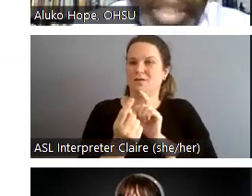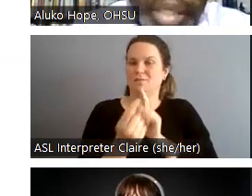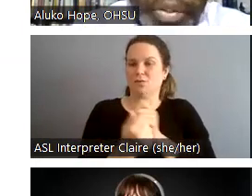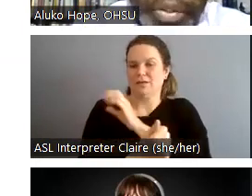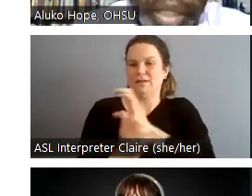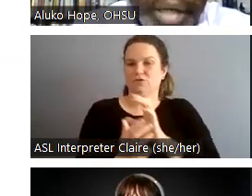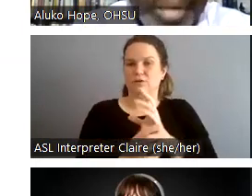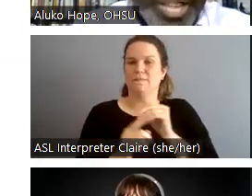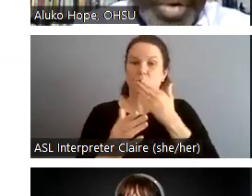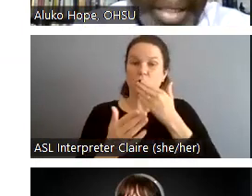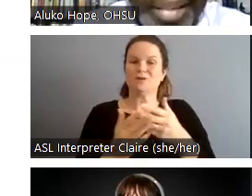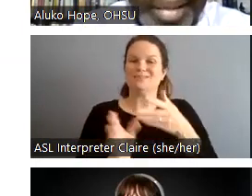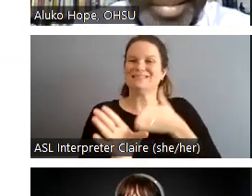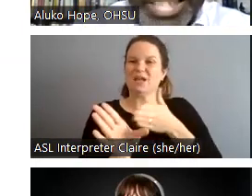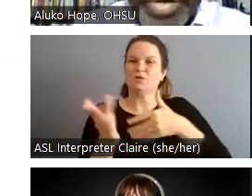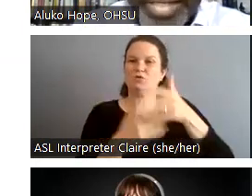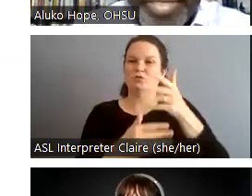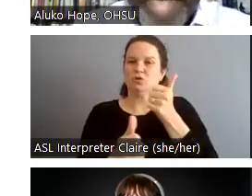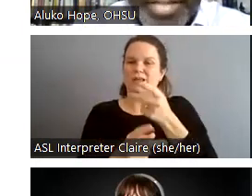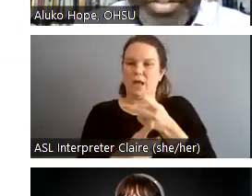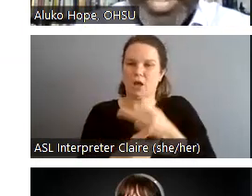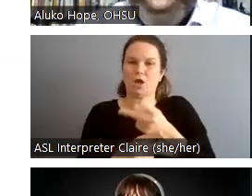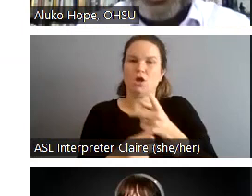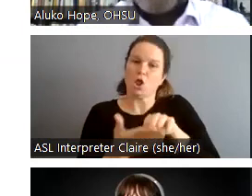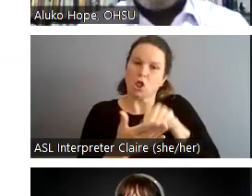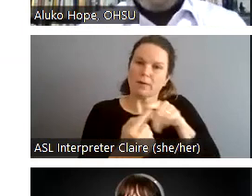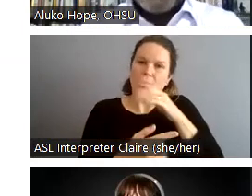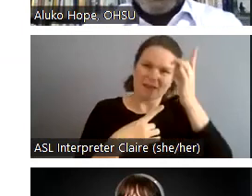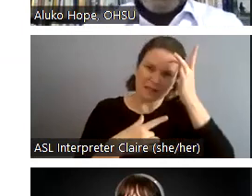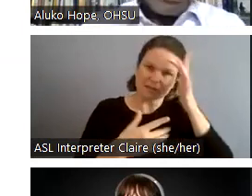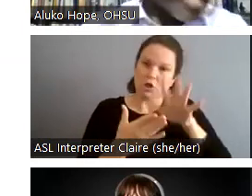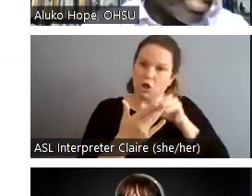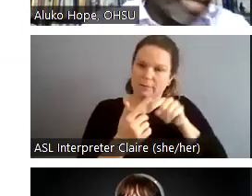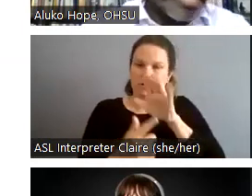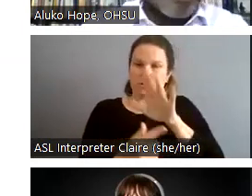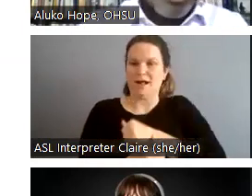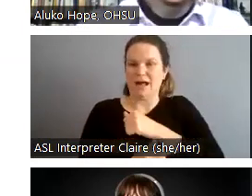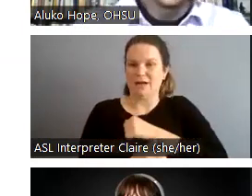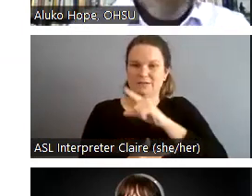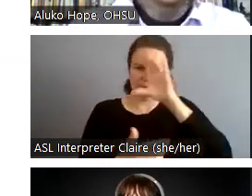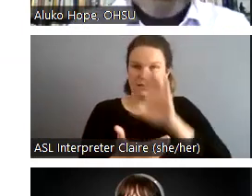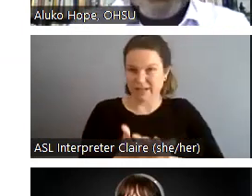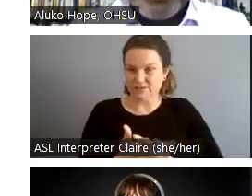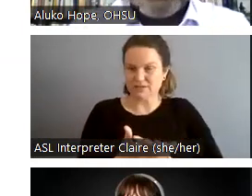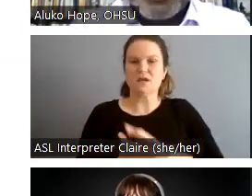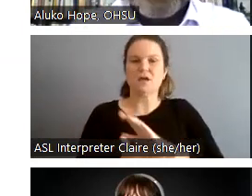good psychosocial care, learning about the illness, learning about your attitudes and your beliefs and